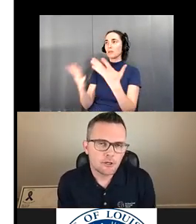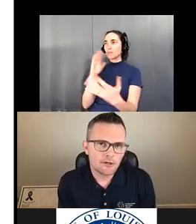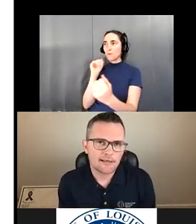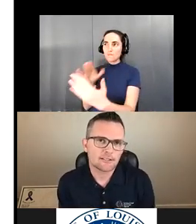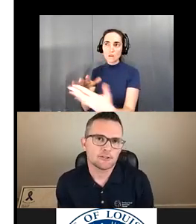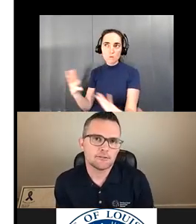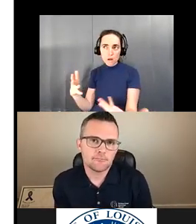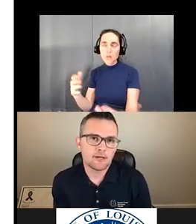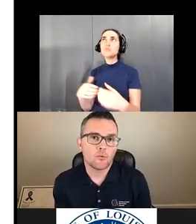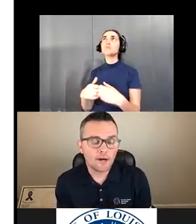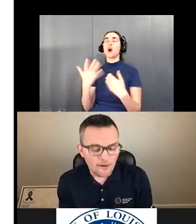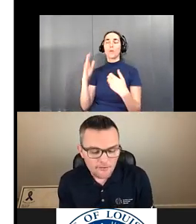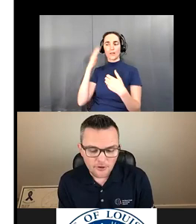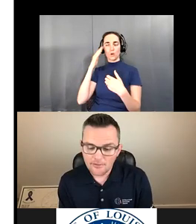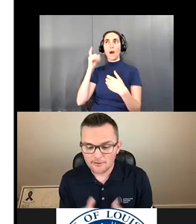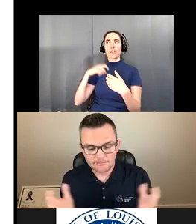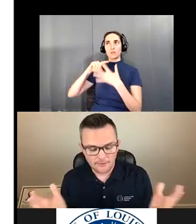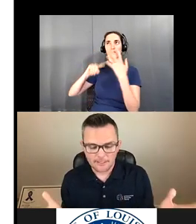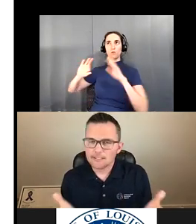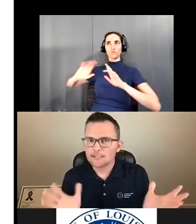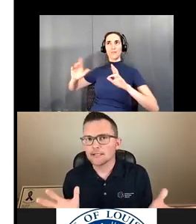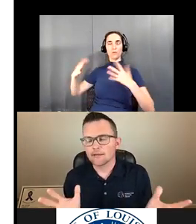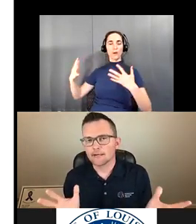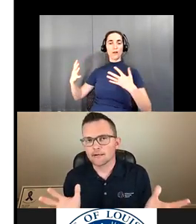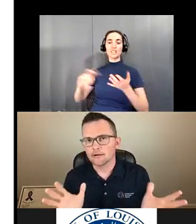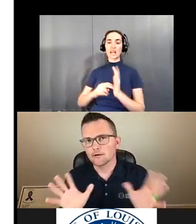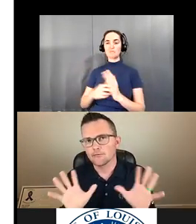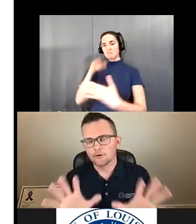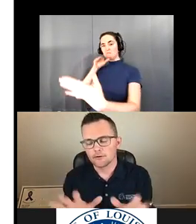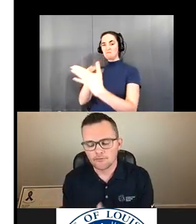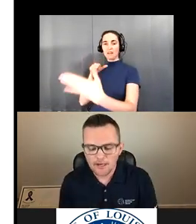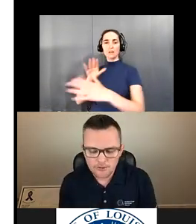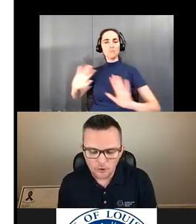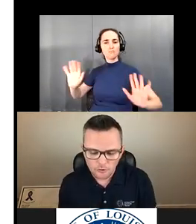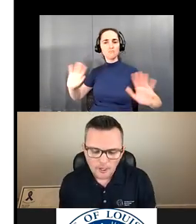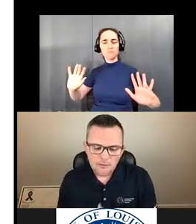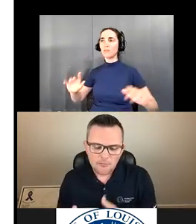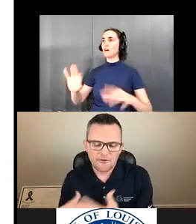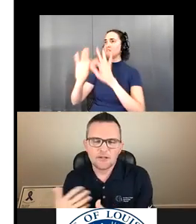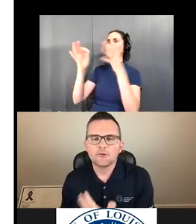that I should be aware of. Nothing against anything of household. But if I knew that